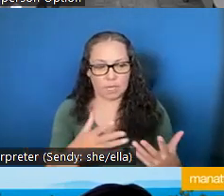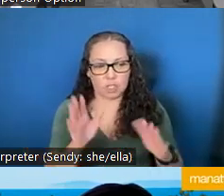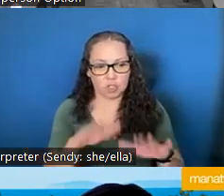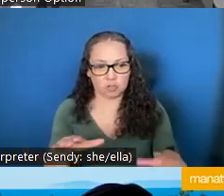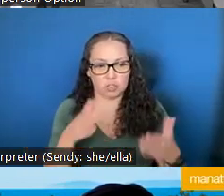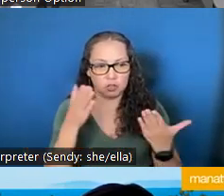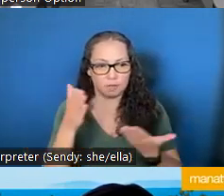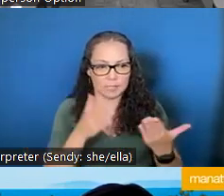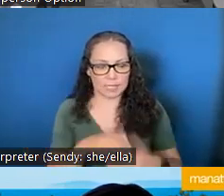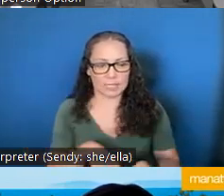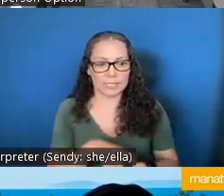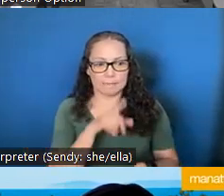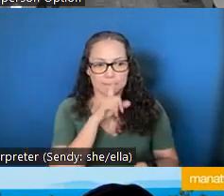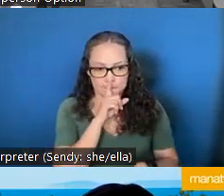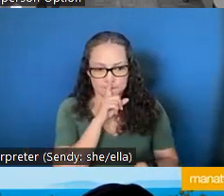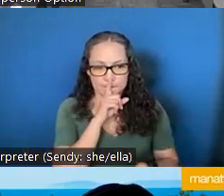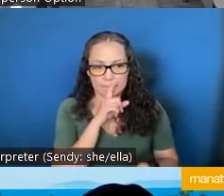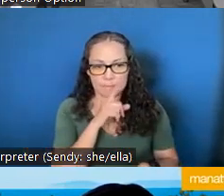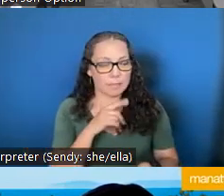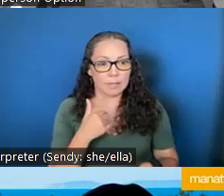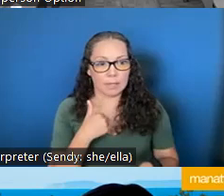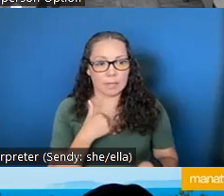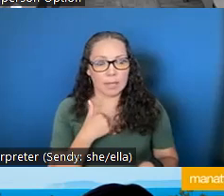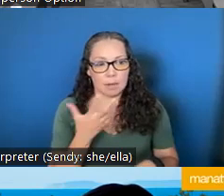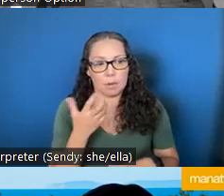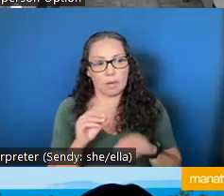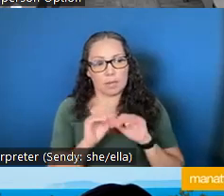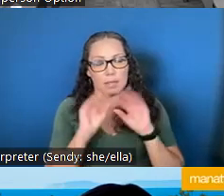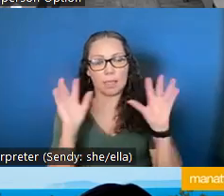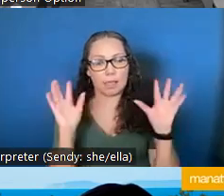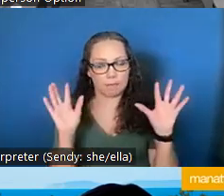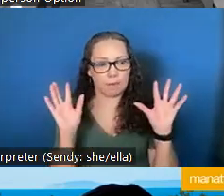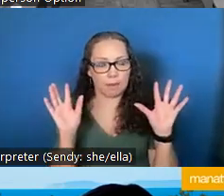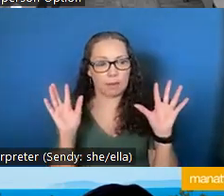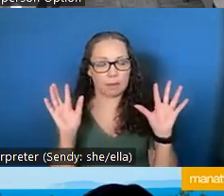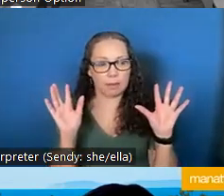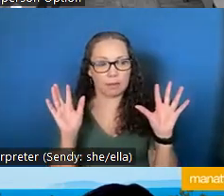the that's the part I did want to clarify because that I think that it's a pretty loaded term when